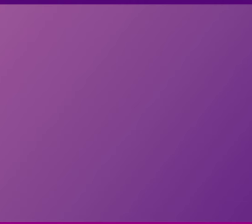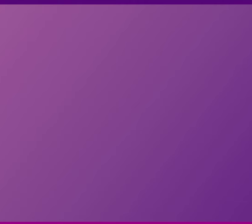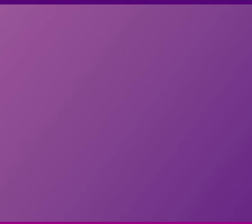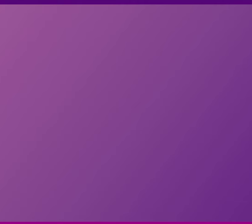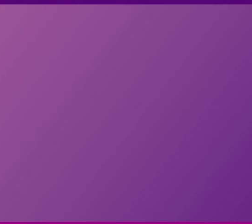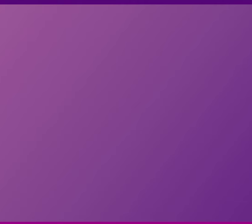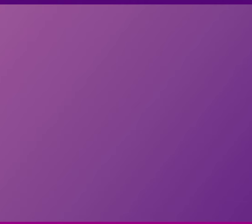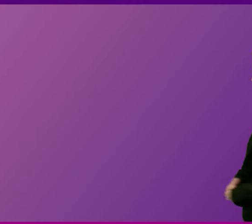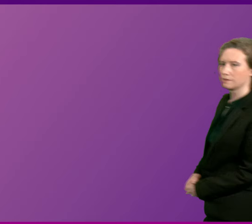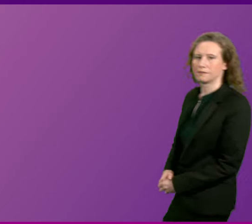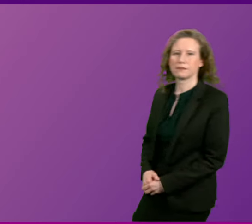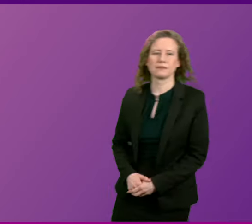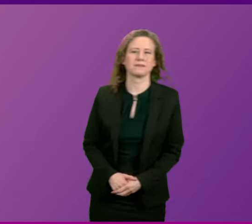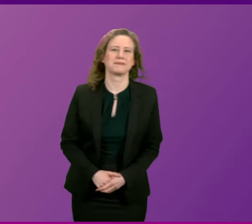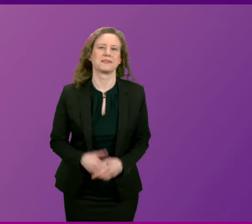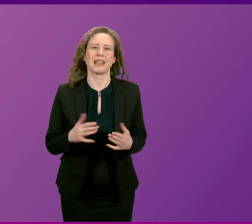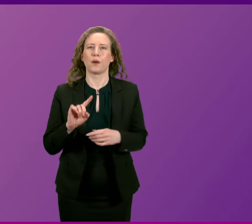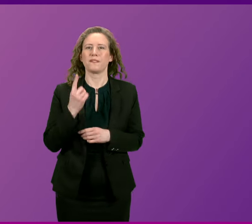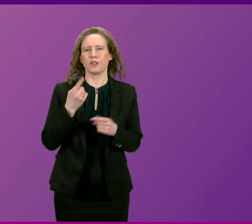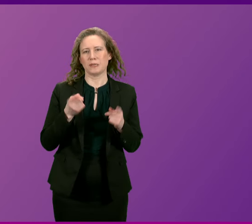The next item of business is First Minister’s question time.